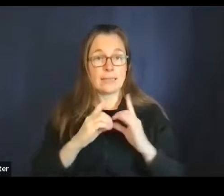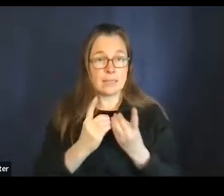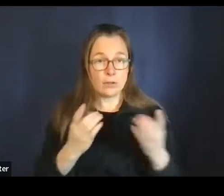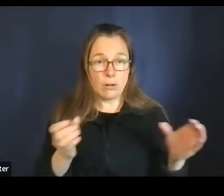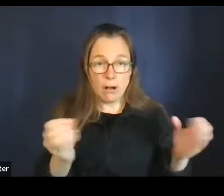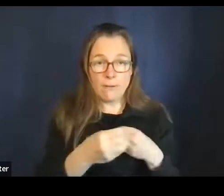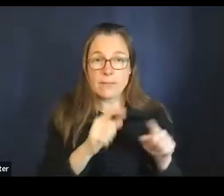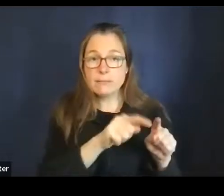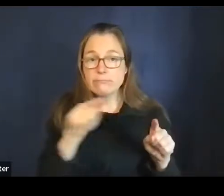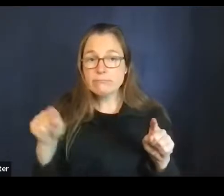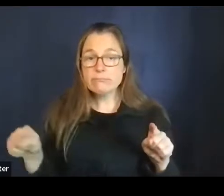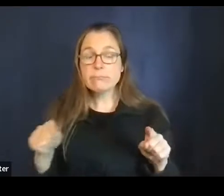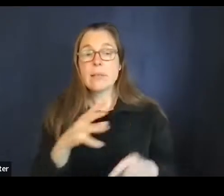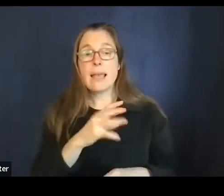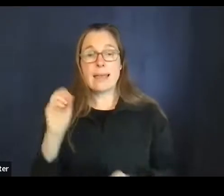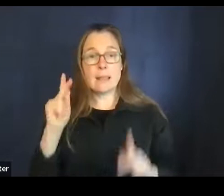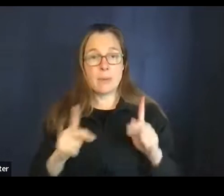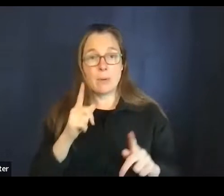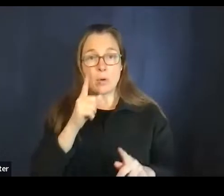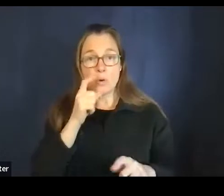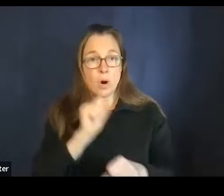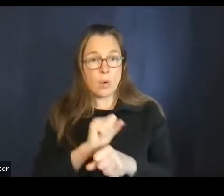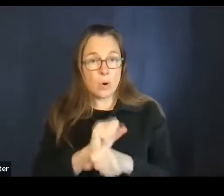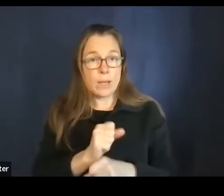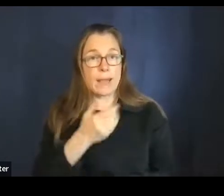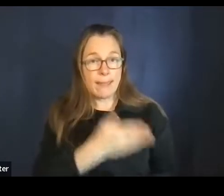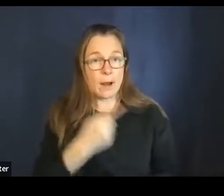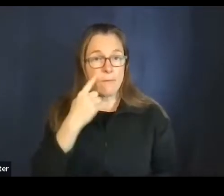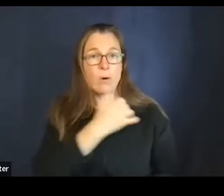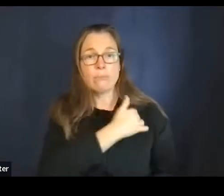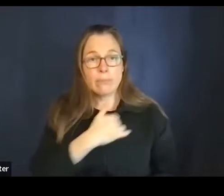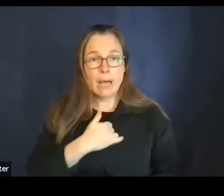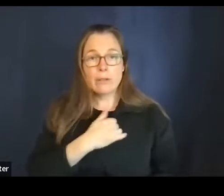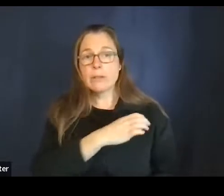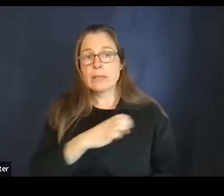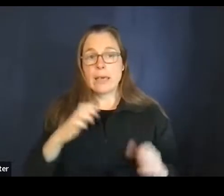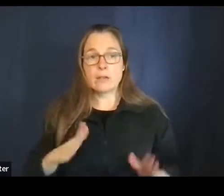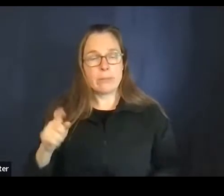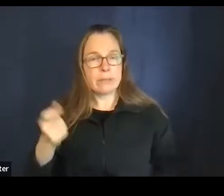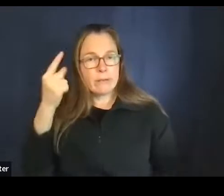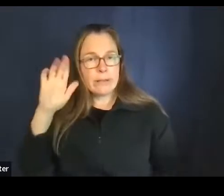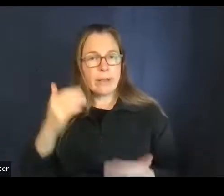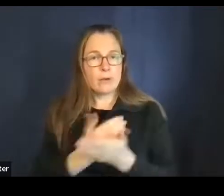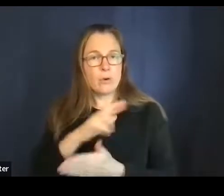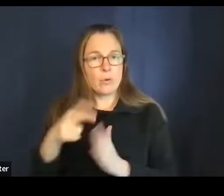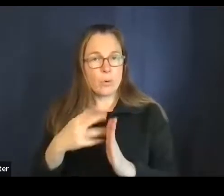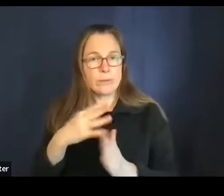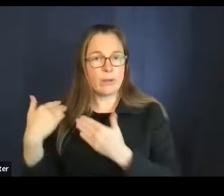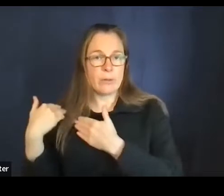that the candidates for office, for councilor and Mayor, understand the new roles and responsibilities that are outlined in a charter